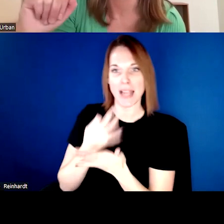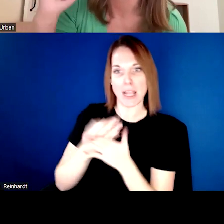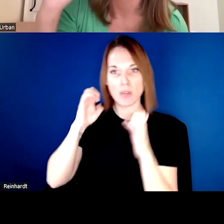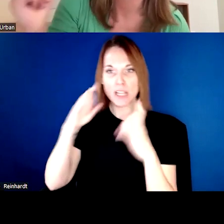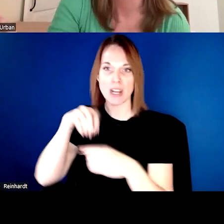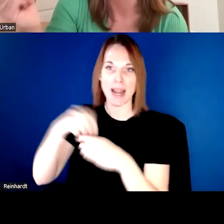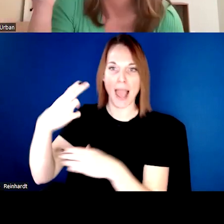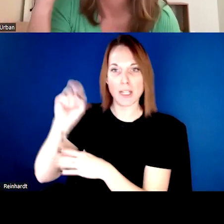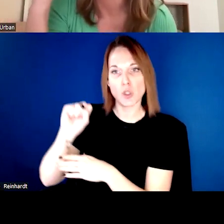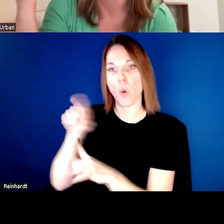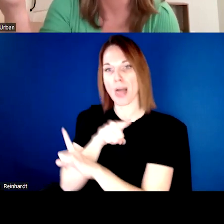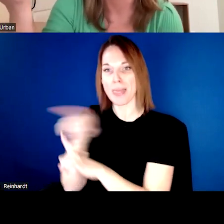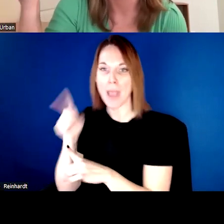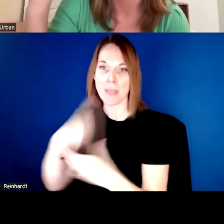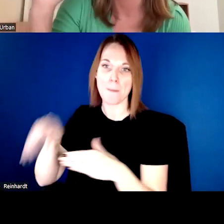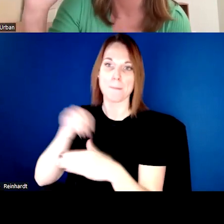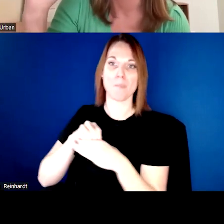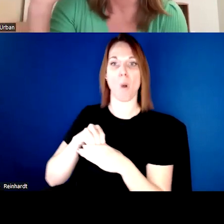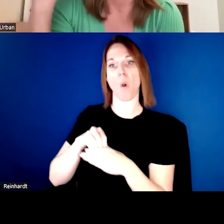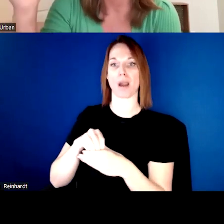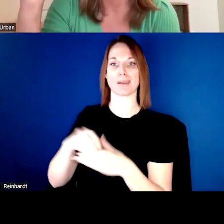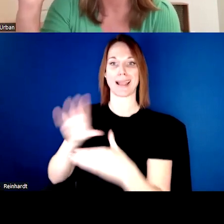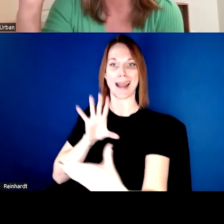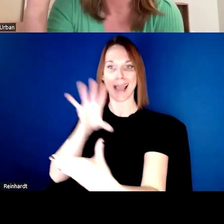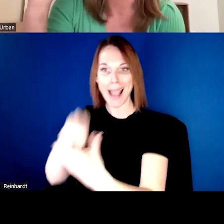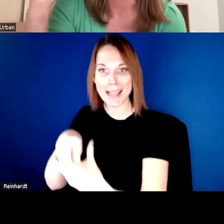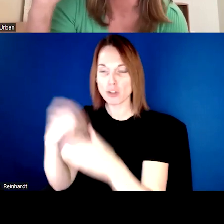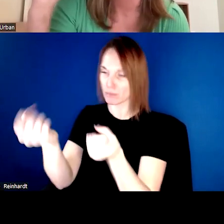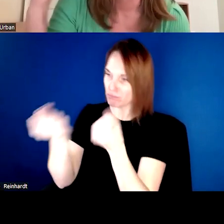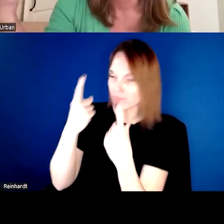understand the costs and benefits and the tradeoffs of importance of education more.